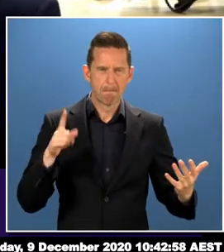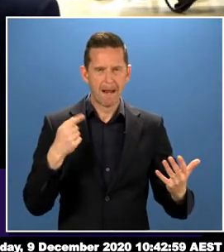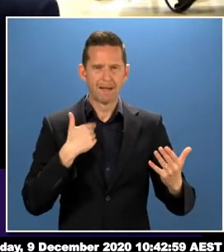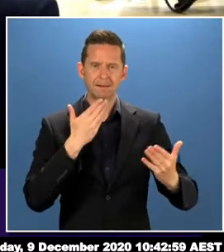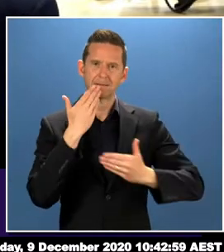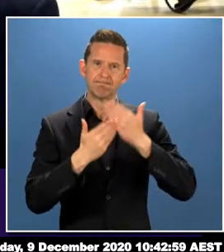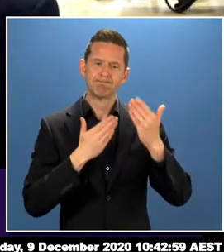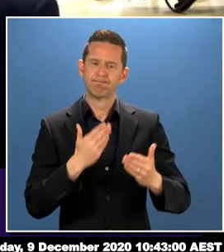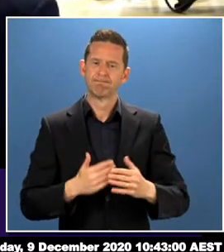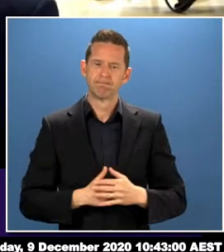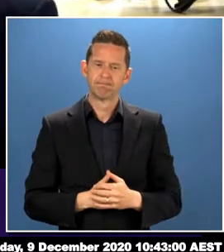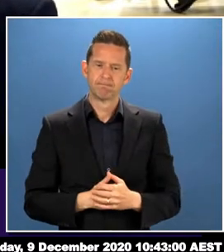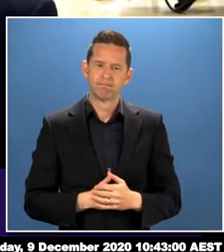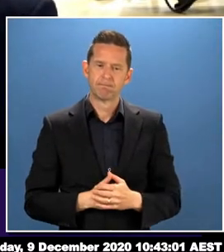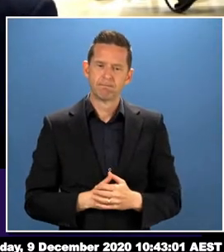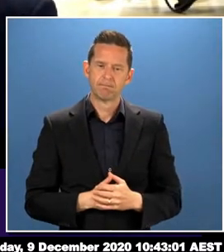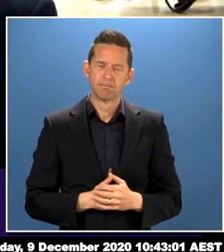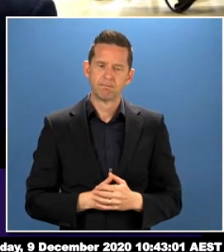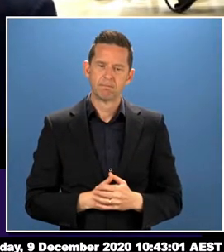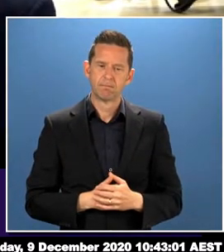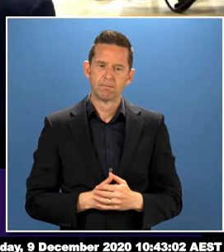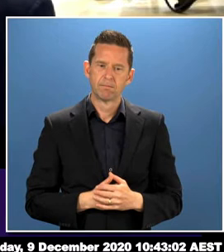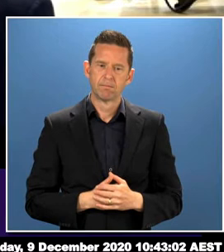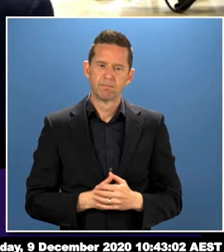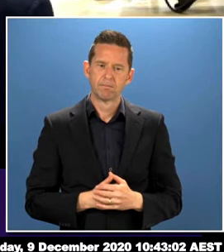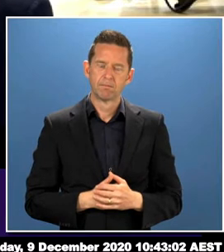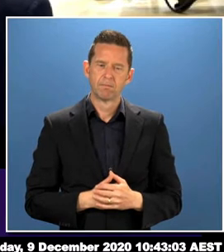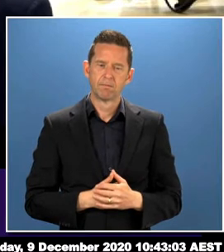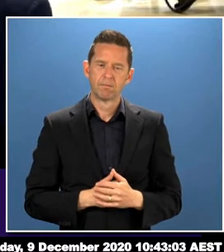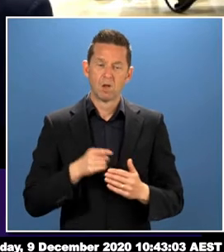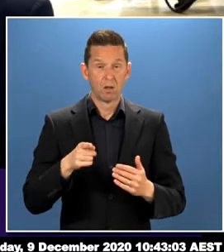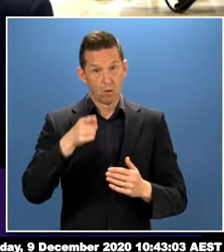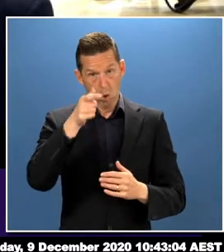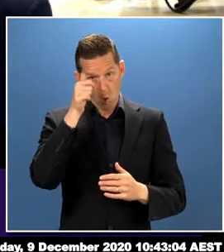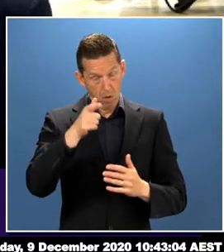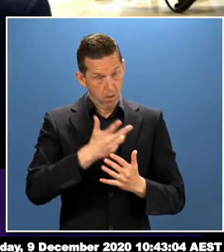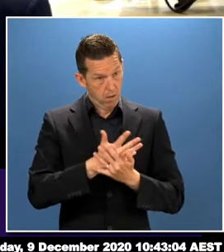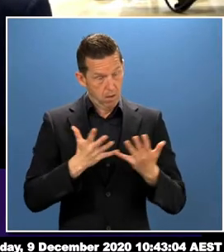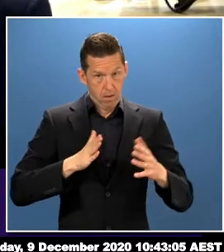it is, you know, it's a long --- it's a big effort walking around the